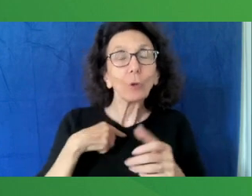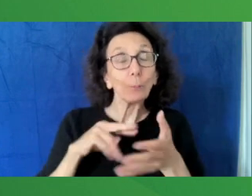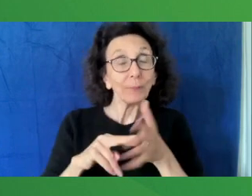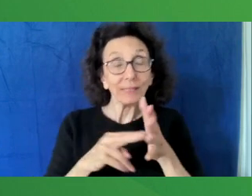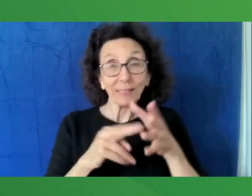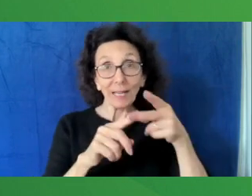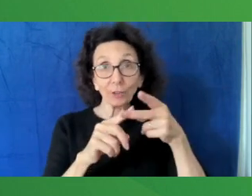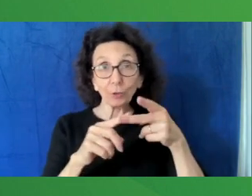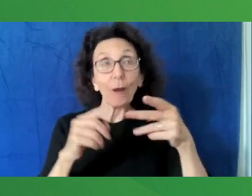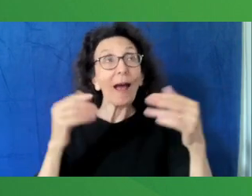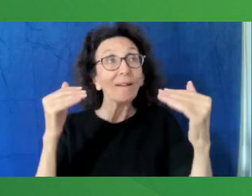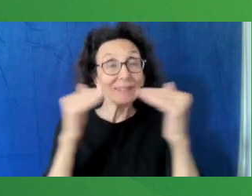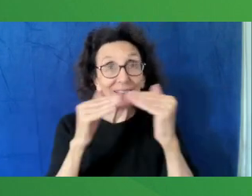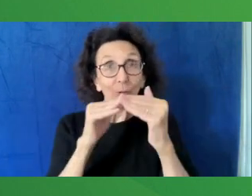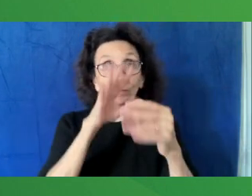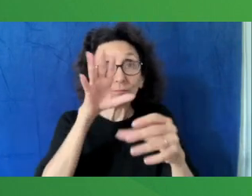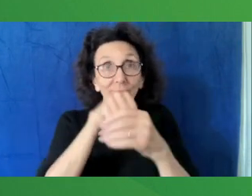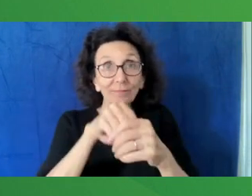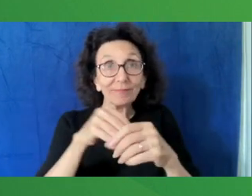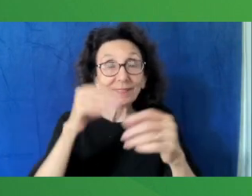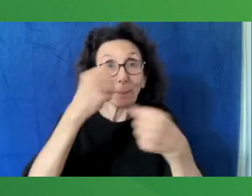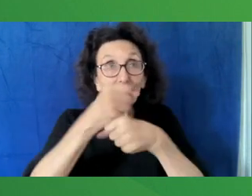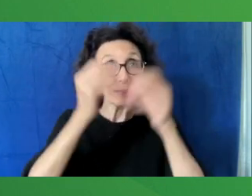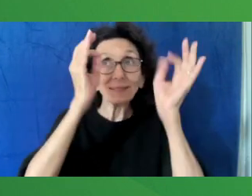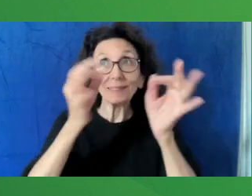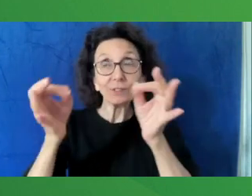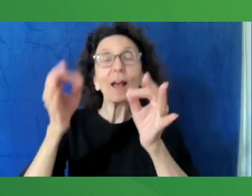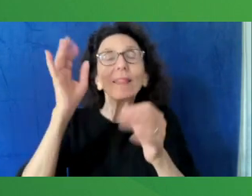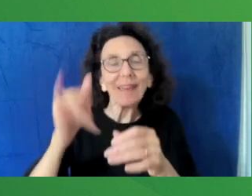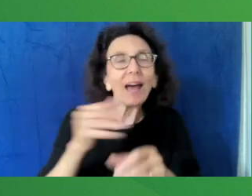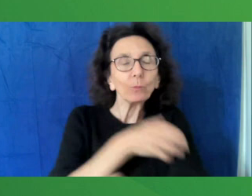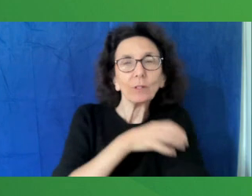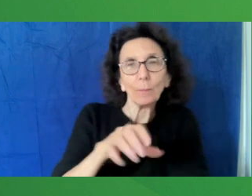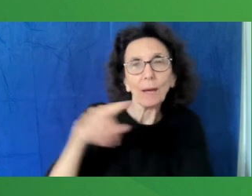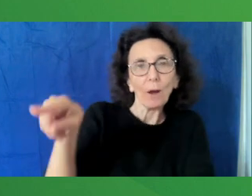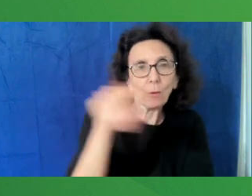is where we're really gonna empower a lot of our students and I think that's where we